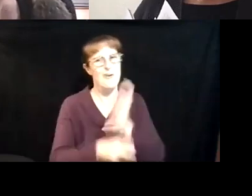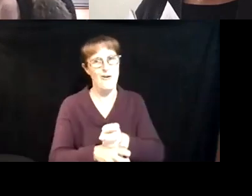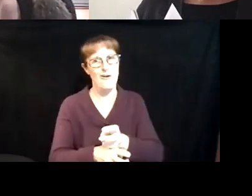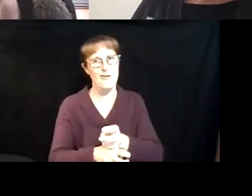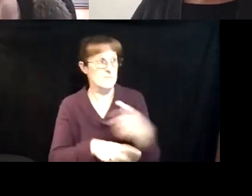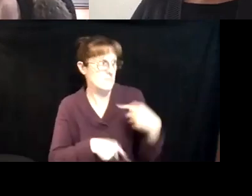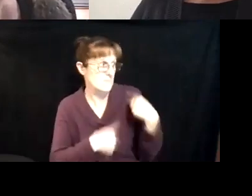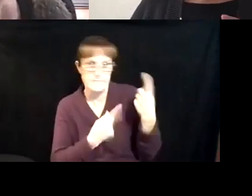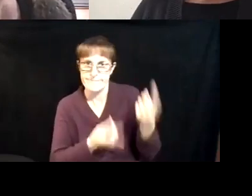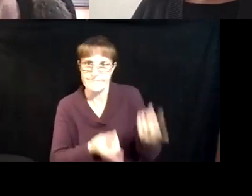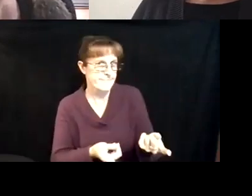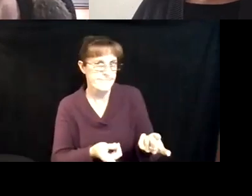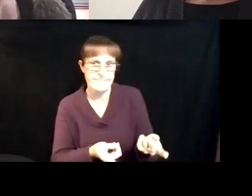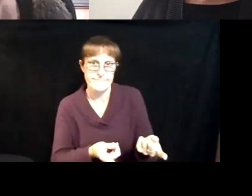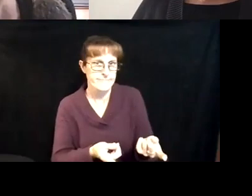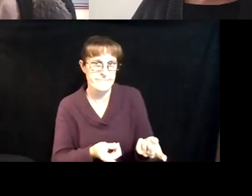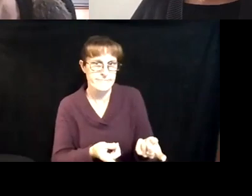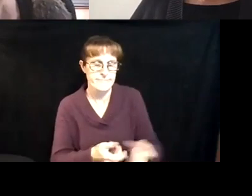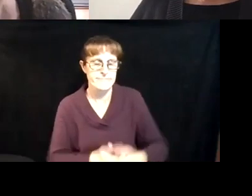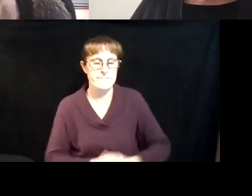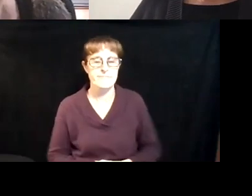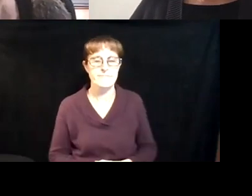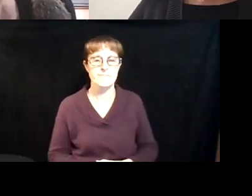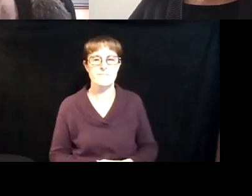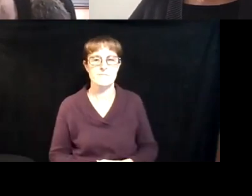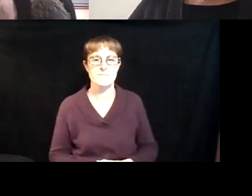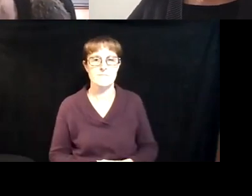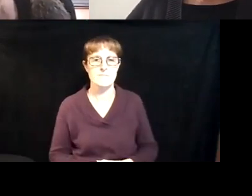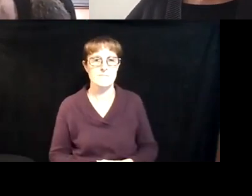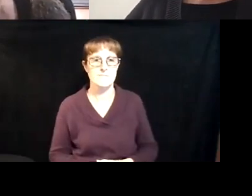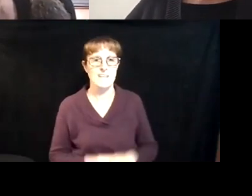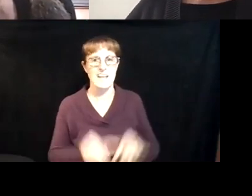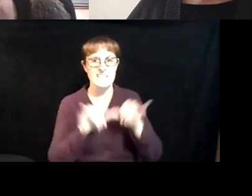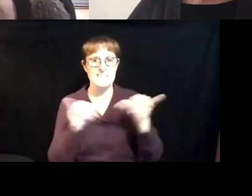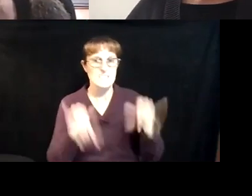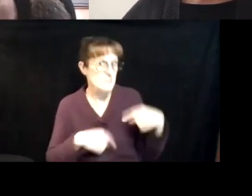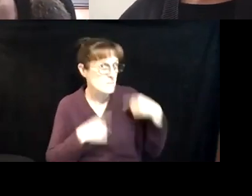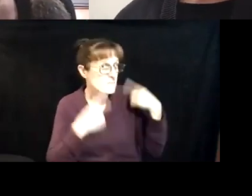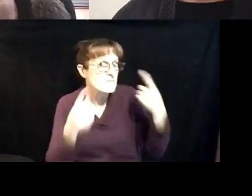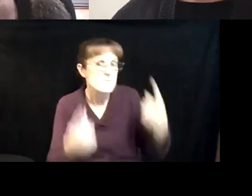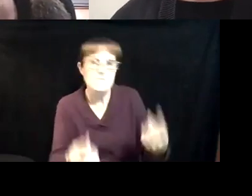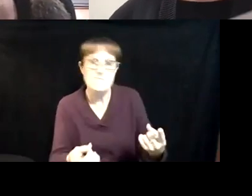We have never functioned in a way that puts people with disabilities truly at the center,